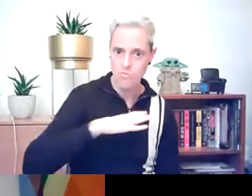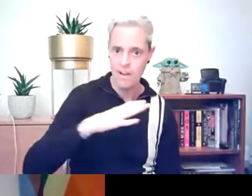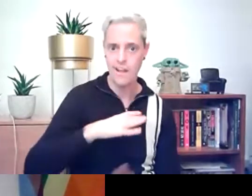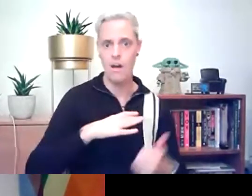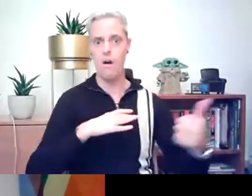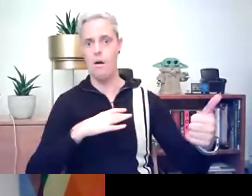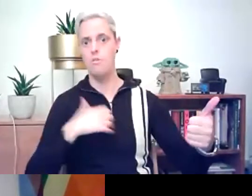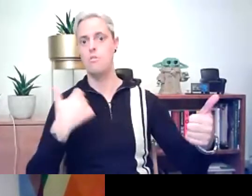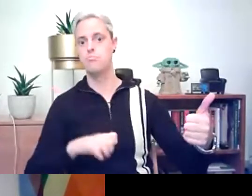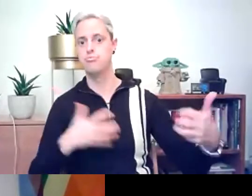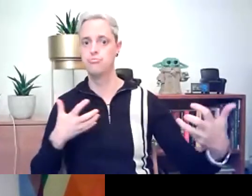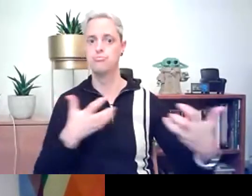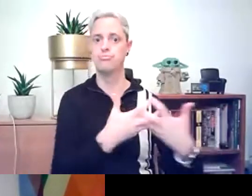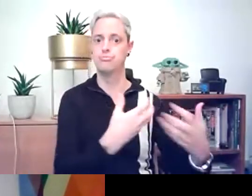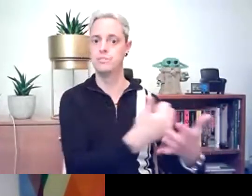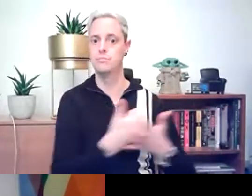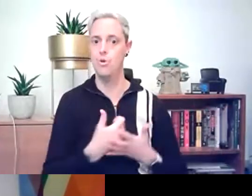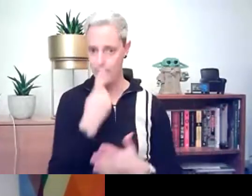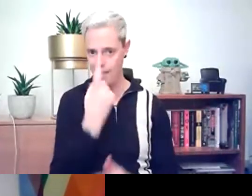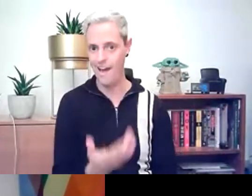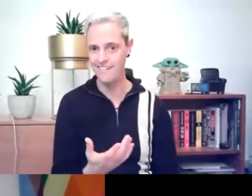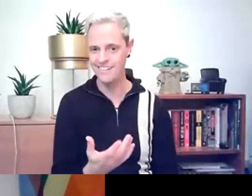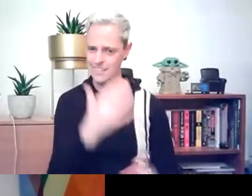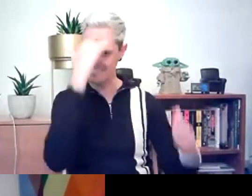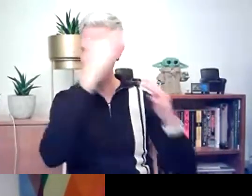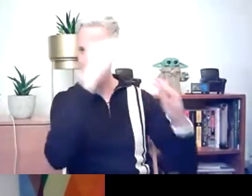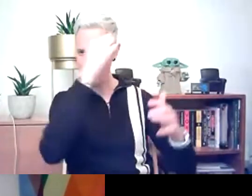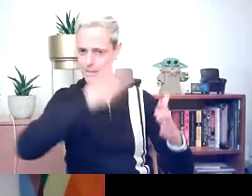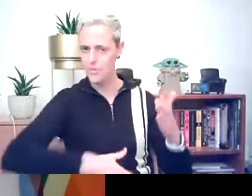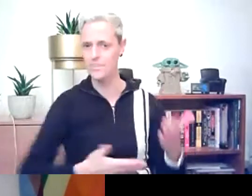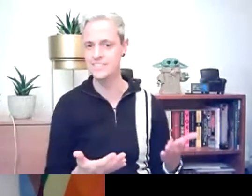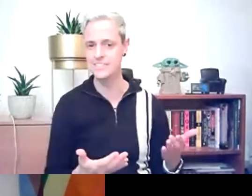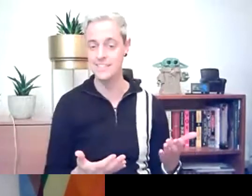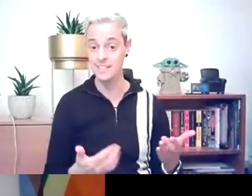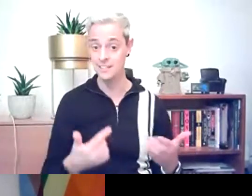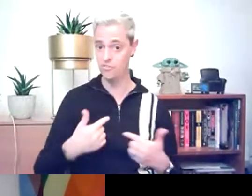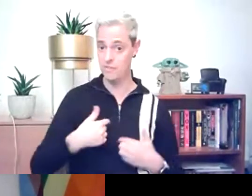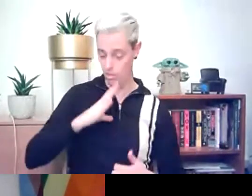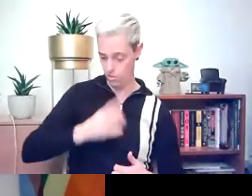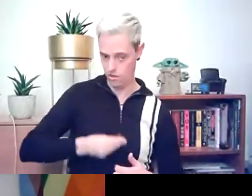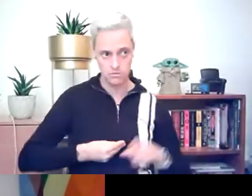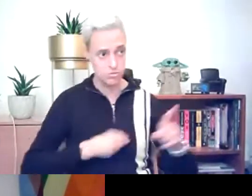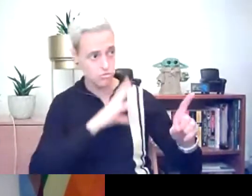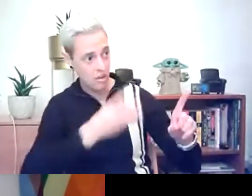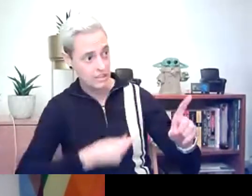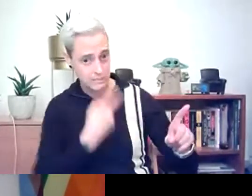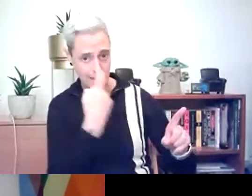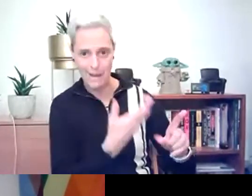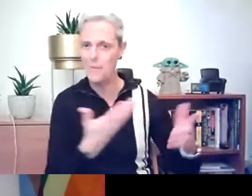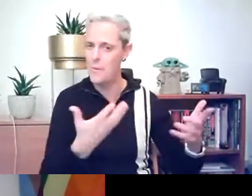I think that that's something that yeah people should maybe look out for if they're searching for a therapist is there a position where they can pay for it or they can pay a little